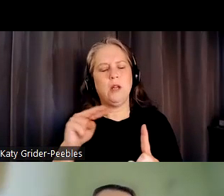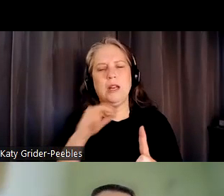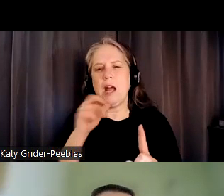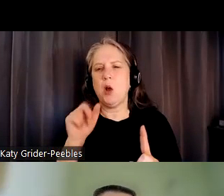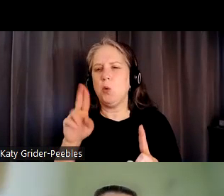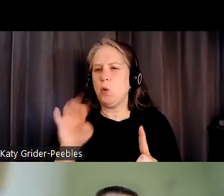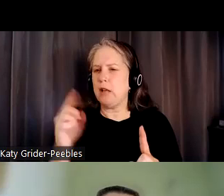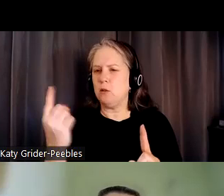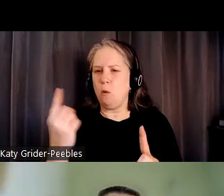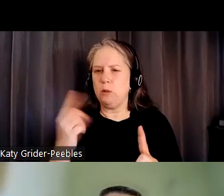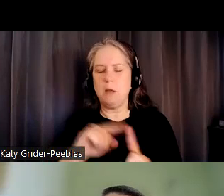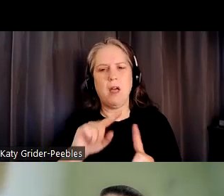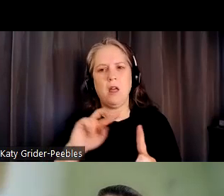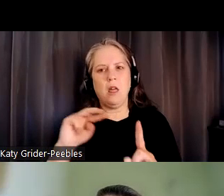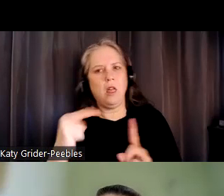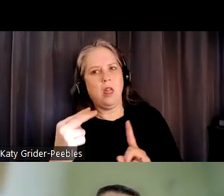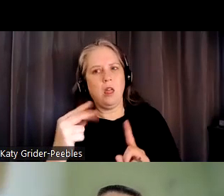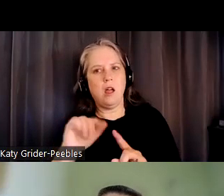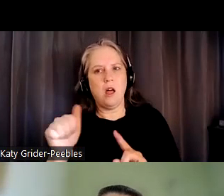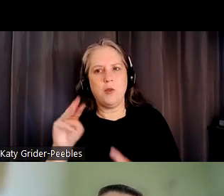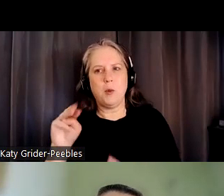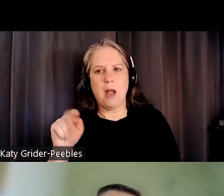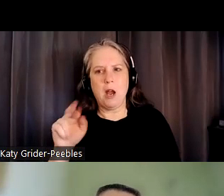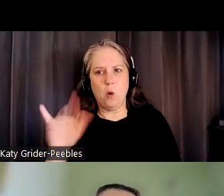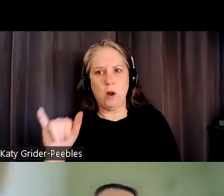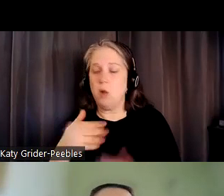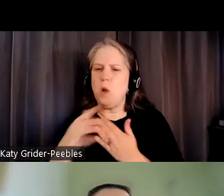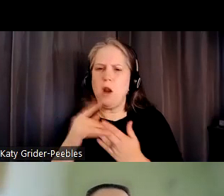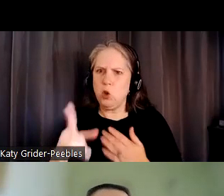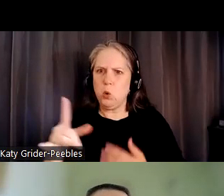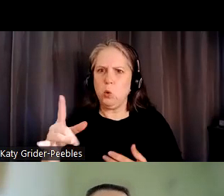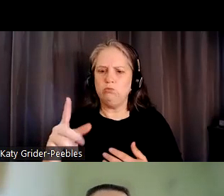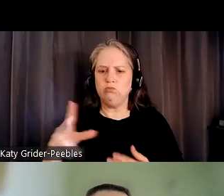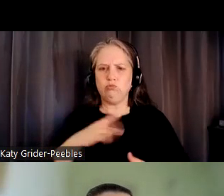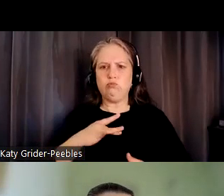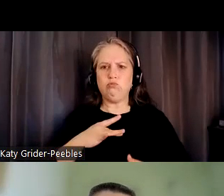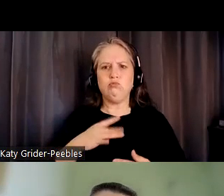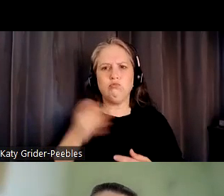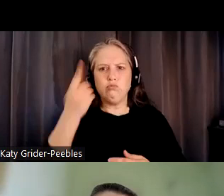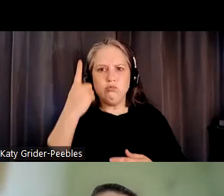every characteristic that applies to you, it's an interesting and engaging read.